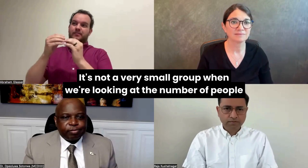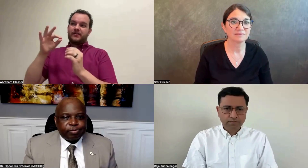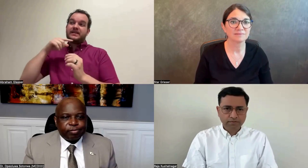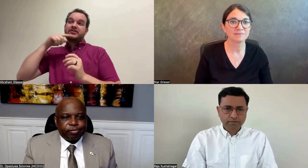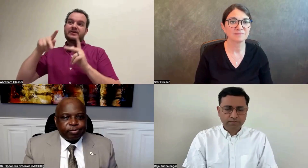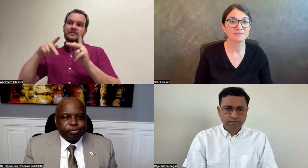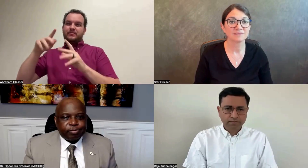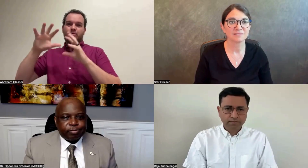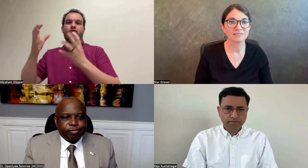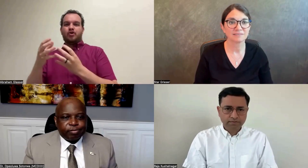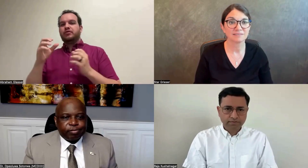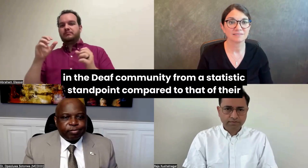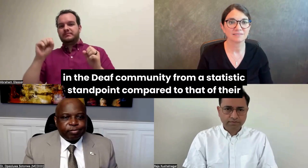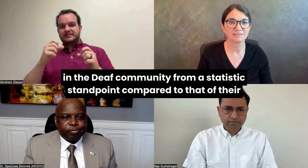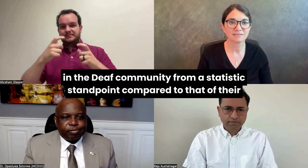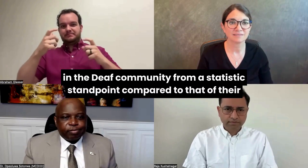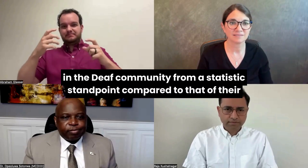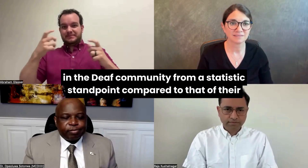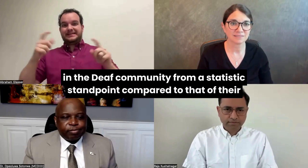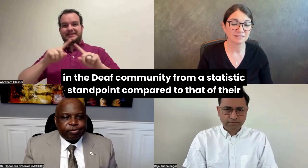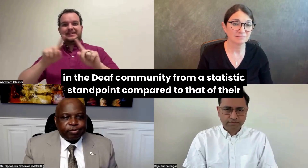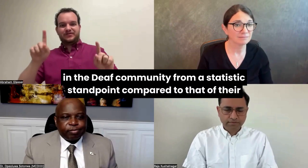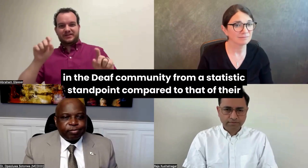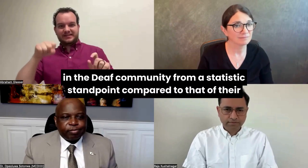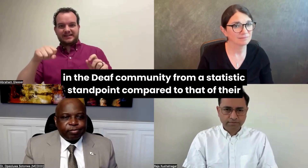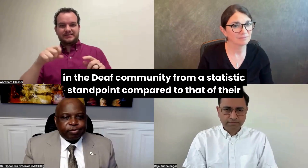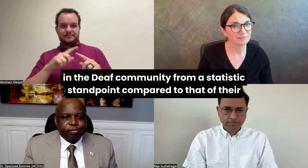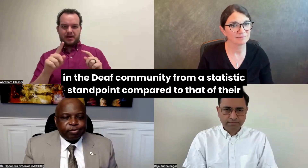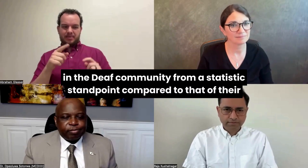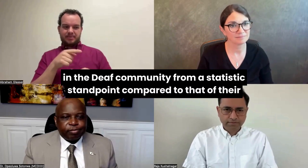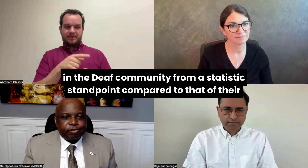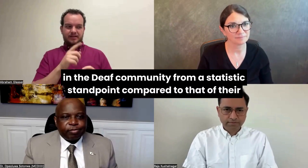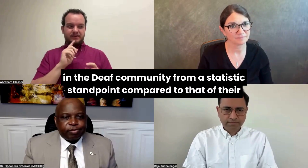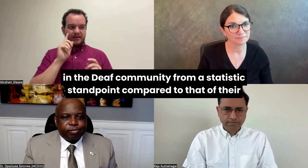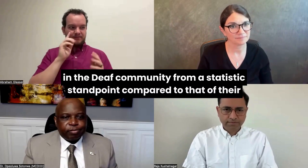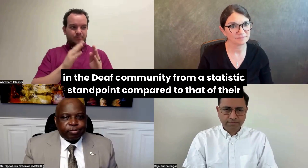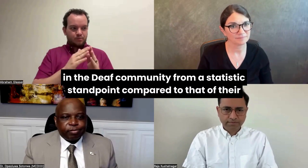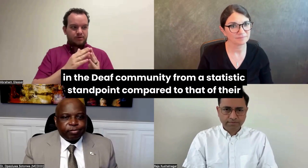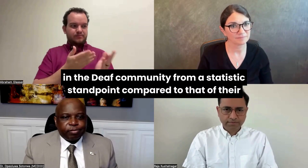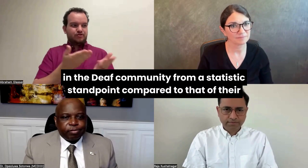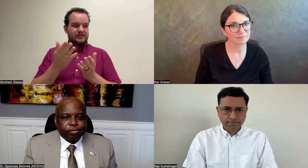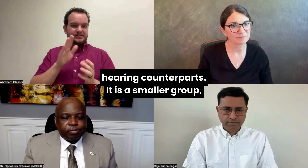in the Deaf community from a statistic standpoint compared to that of their hearing counterparts. It is a smaller group,